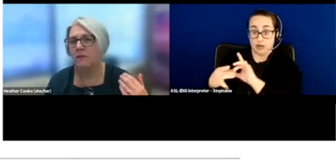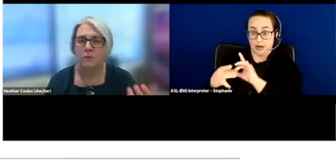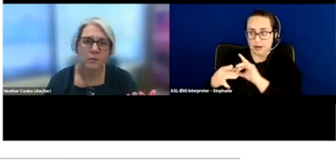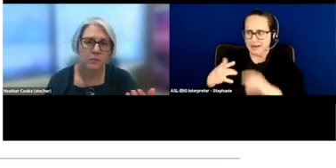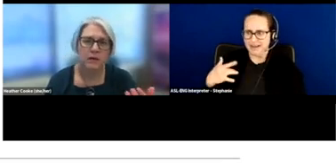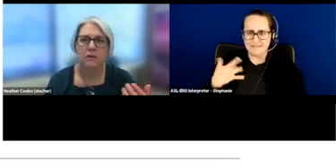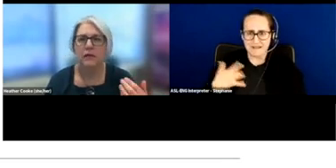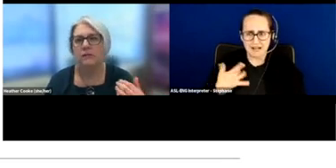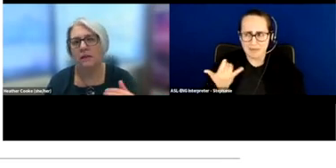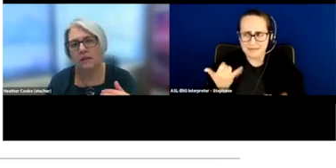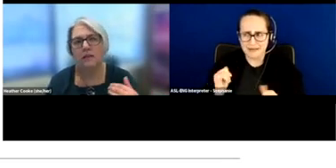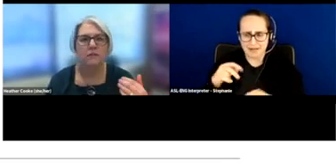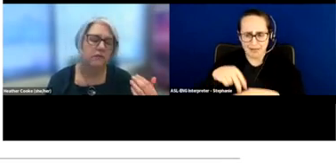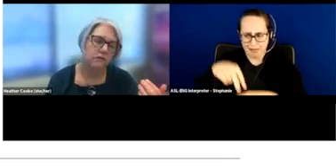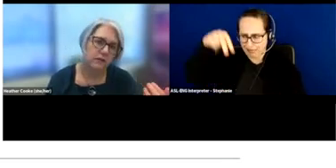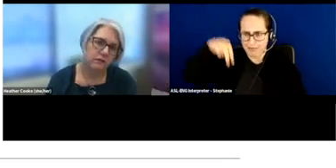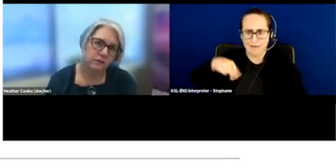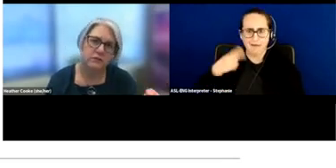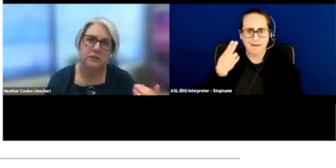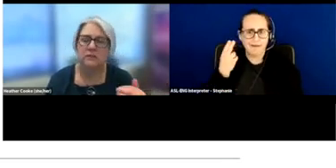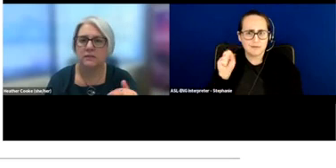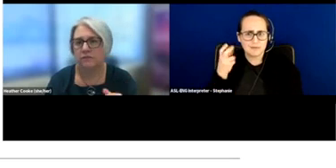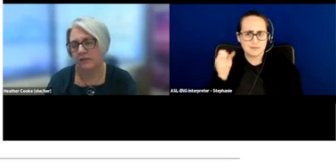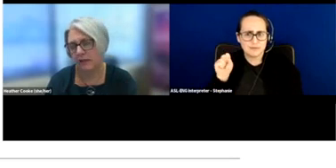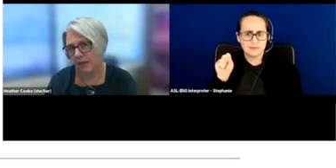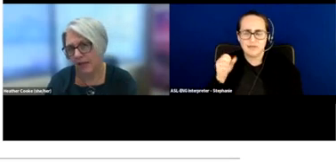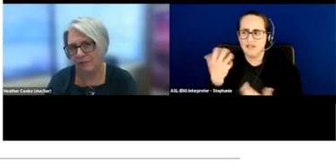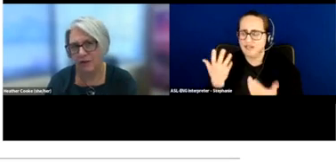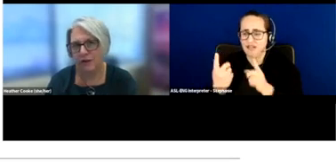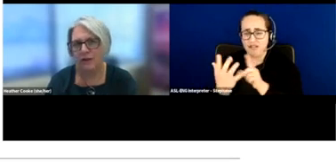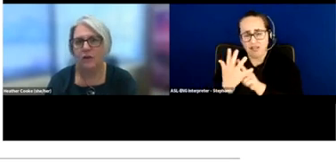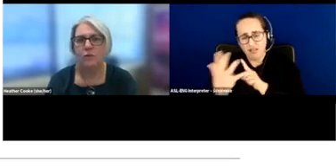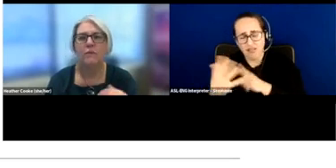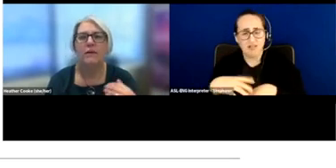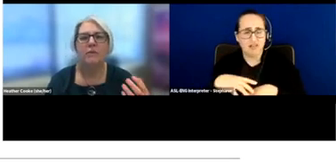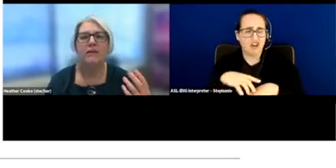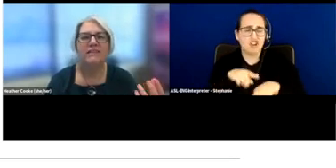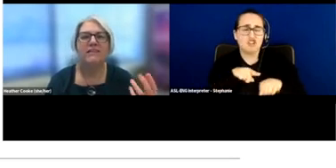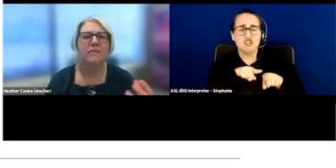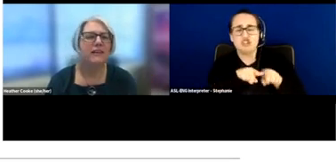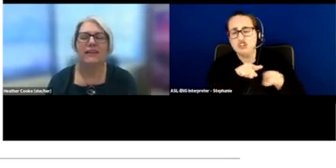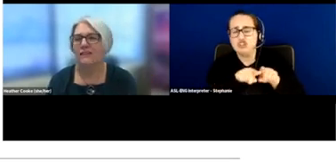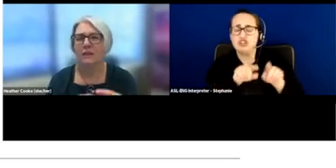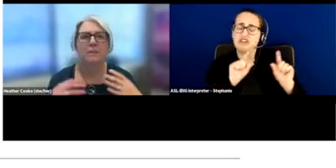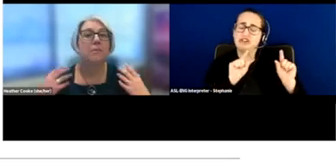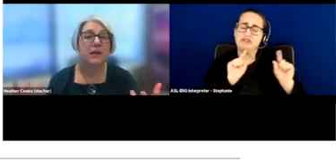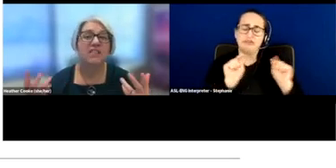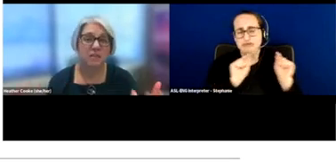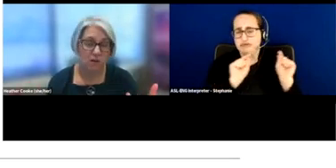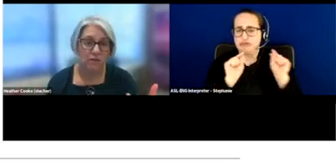rumour mongering, the cleats, social exclusion, the *** for tat behaviour, or when someone did something that simply hits the moon.